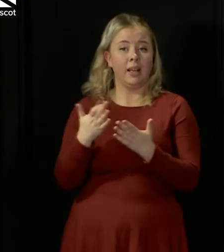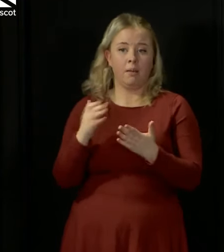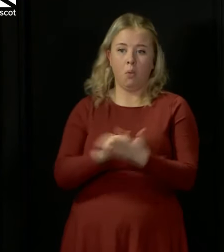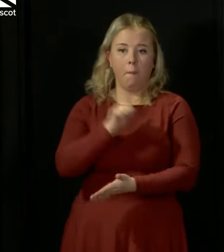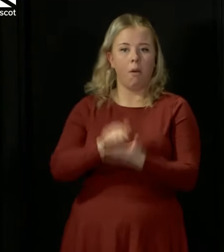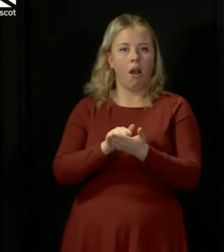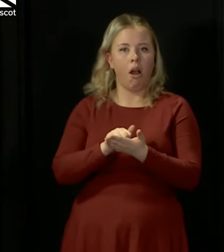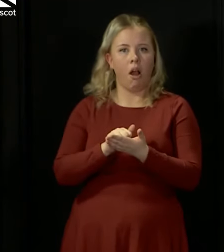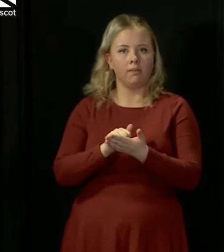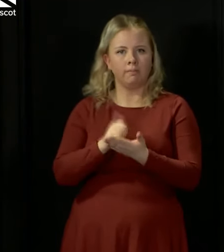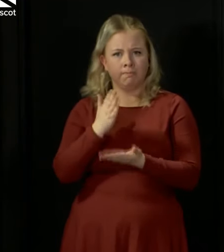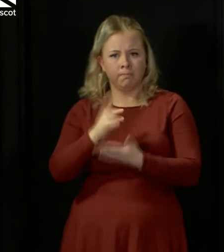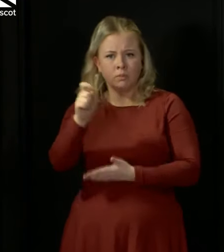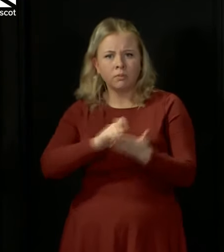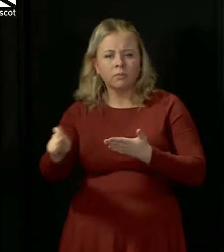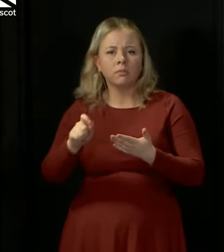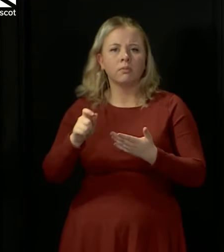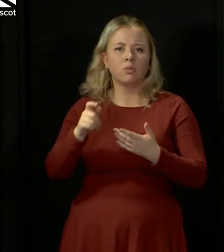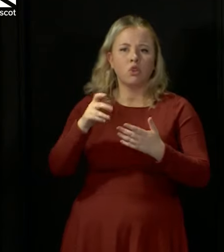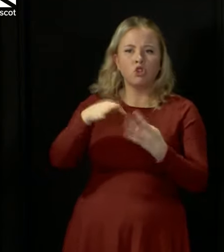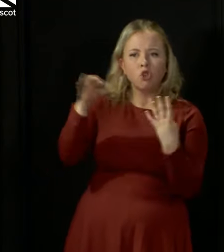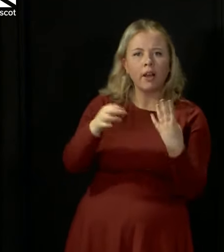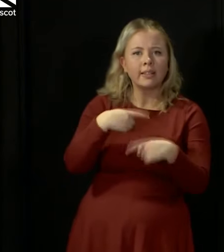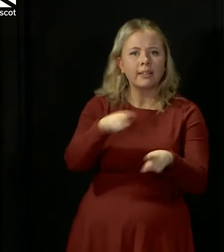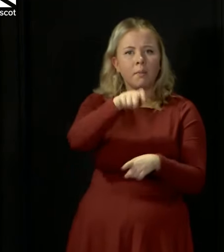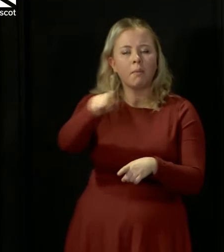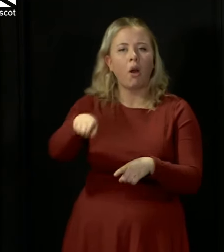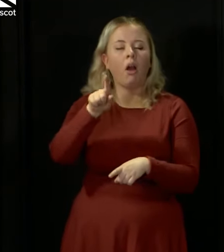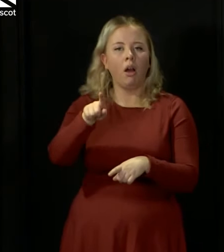scrutiny and choice for people. But there is a whole host of decisions that may fall